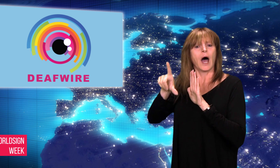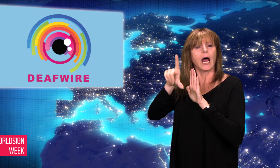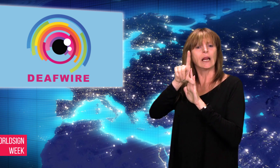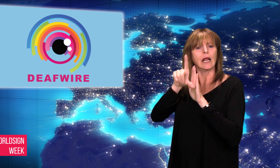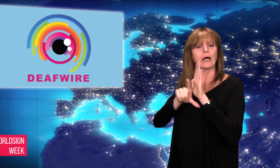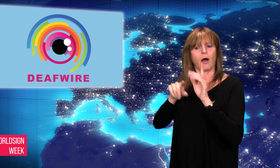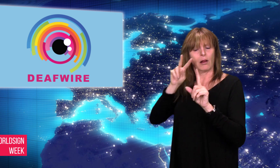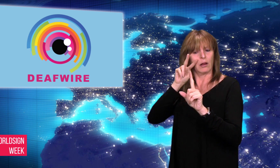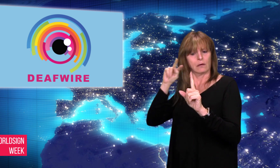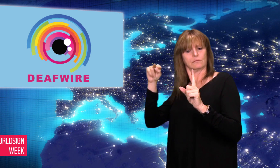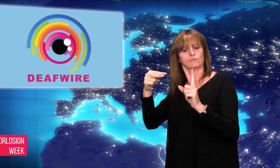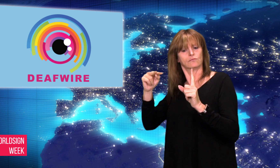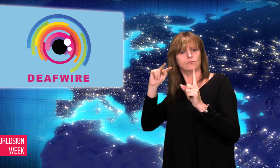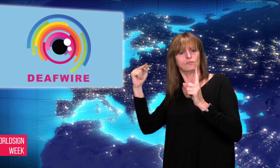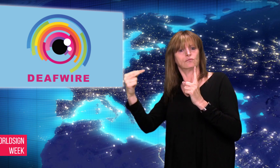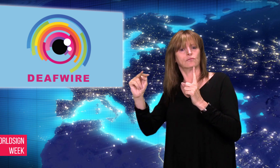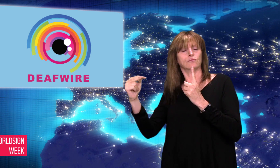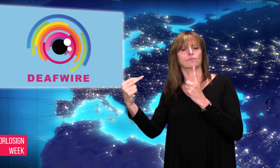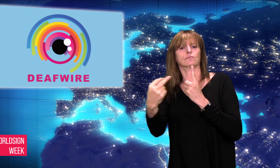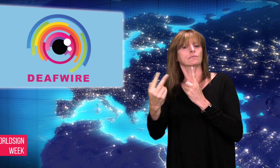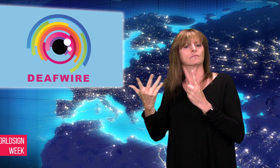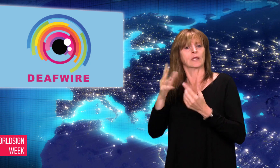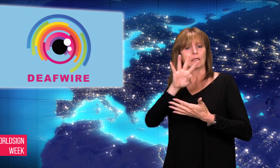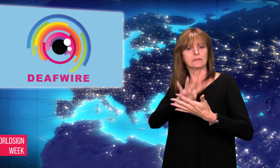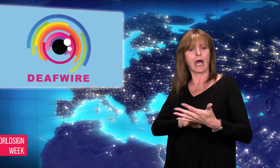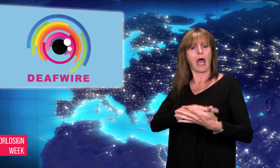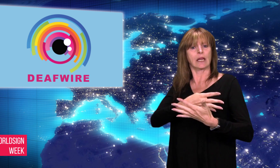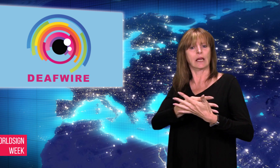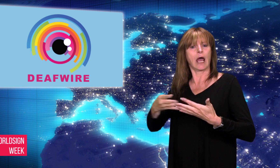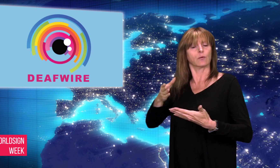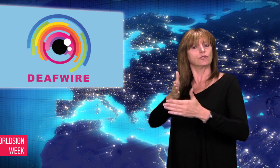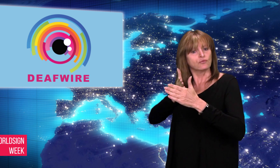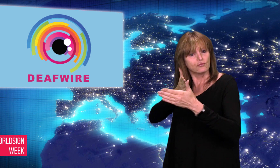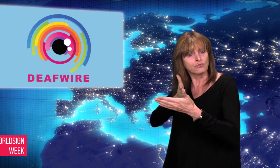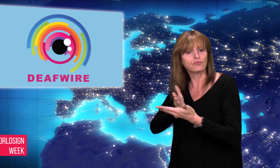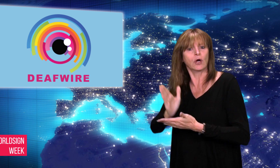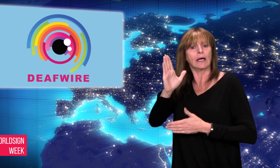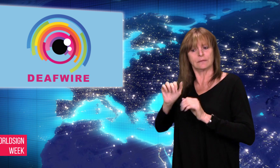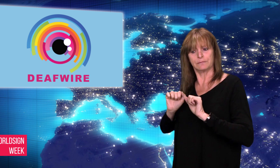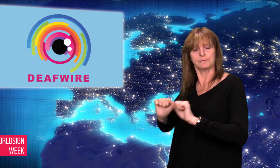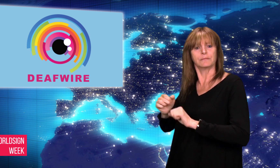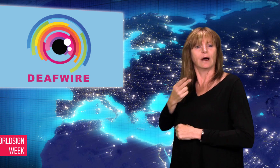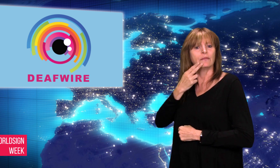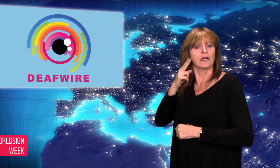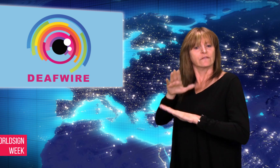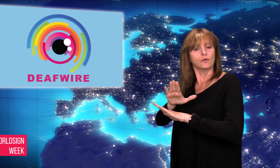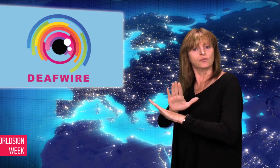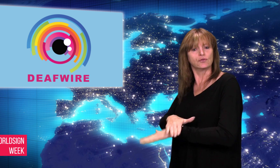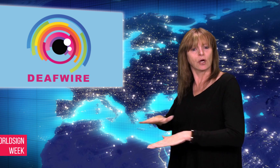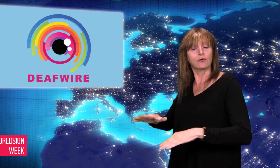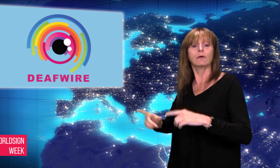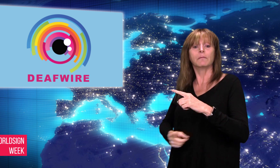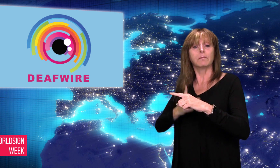with Disabilities and concepts of inclusive education for deaf